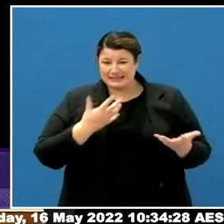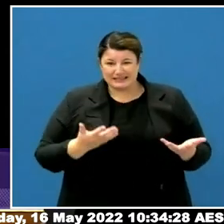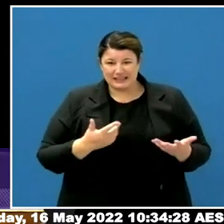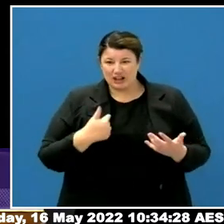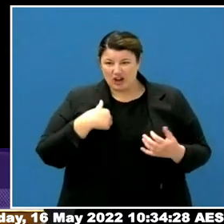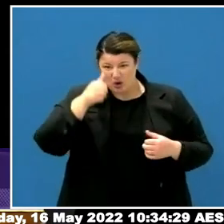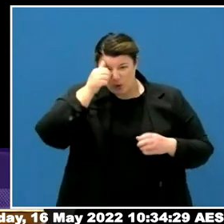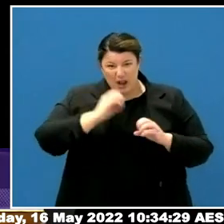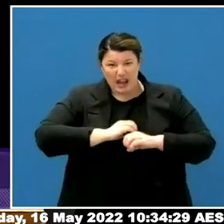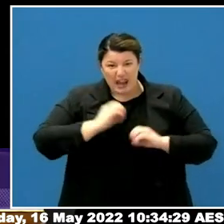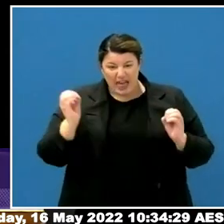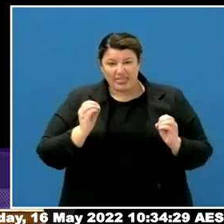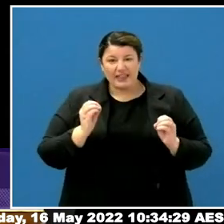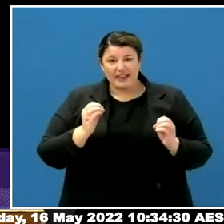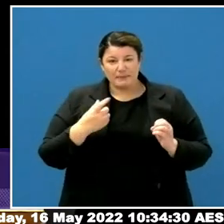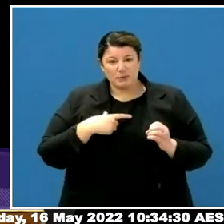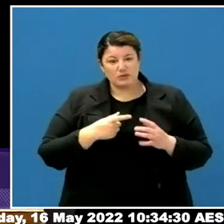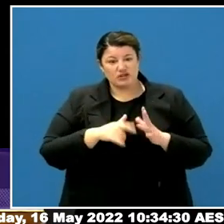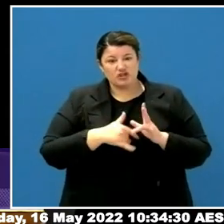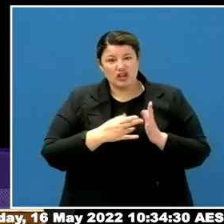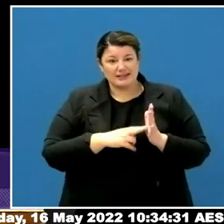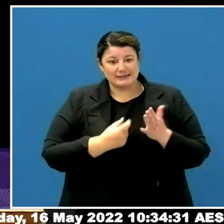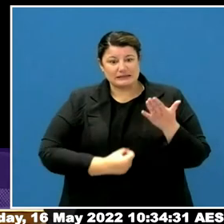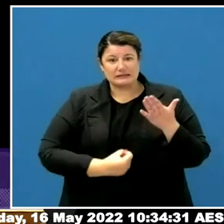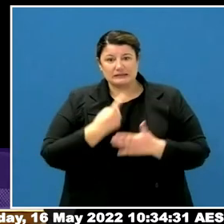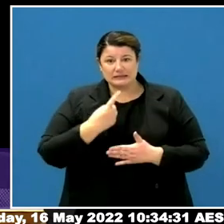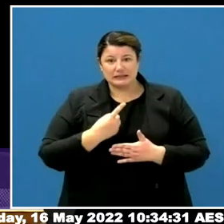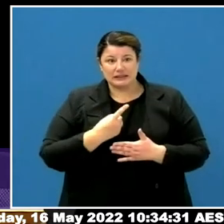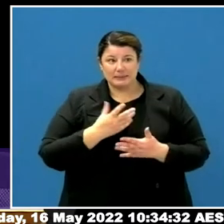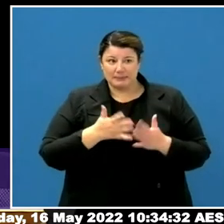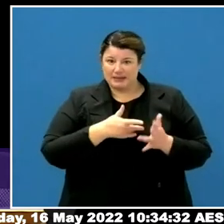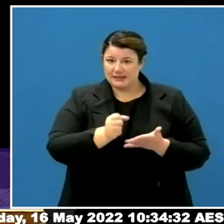incident which had occurred resulting in Jason being temporarily suspended from the